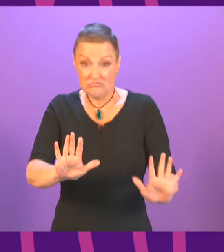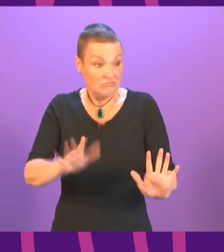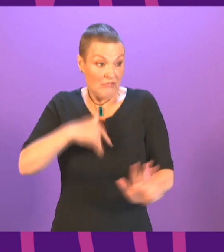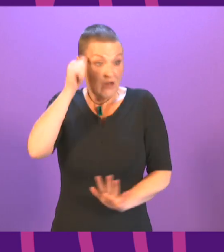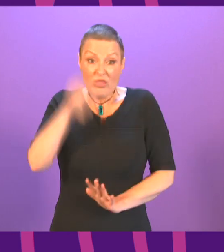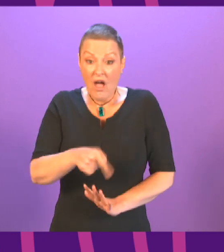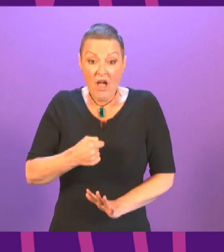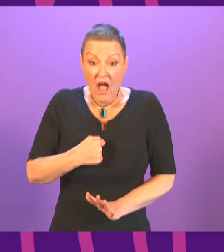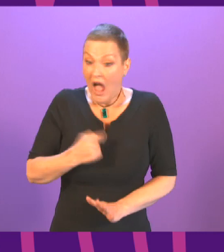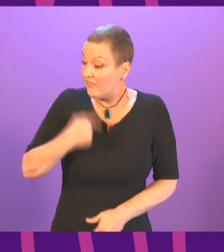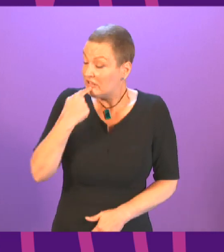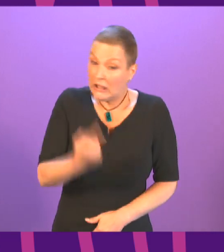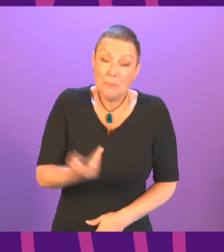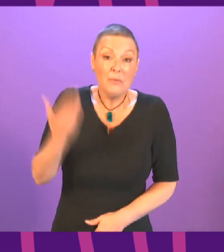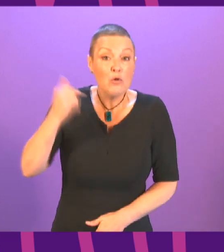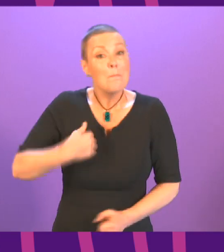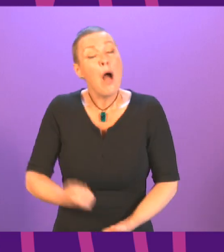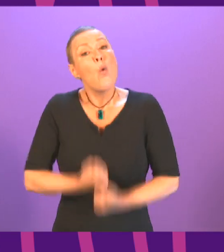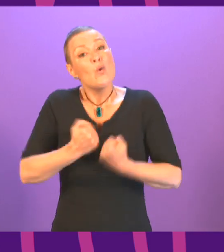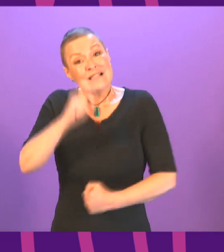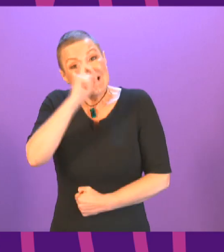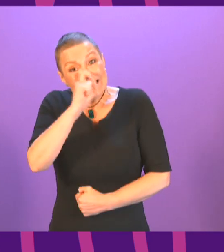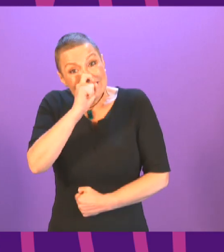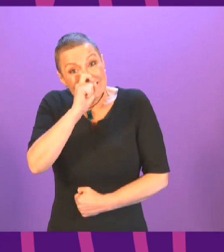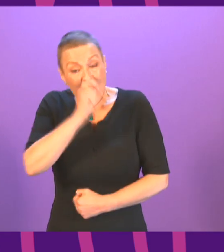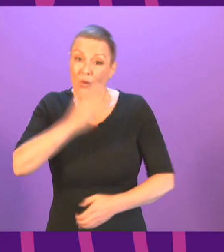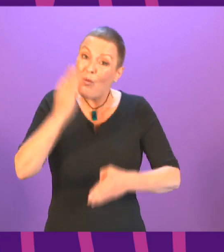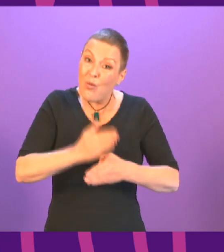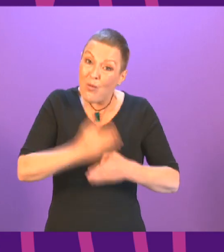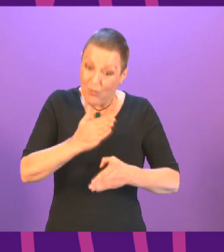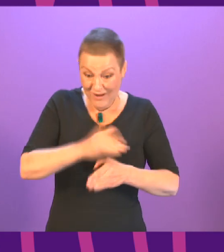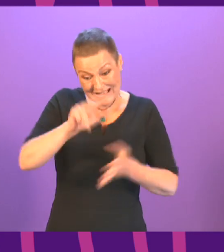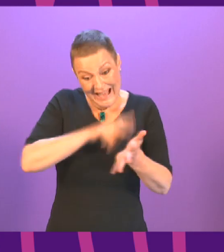I am by no means alone in this but, as I have said before, my sister works on the front